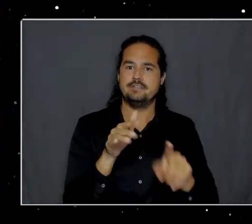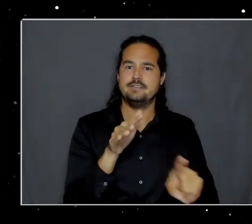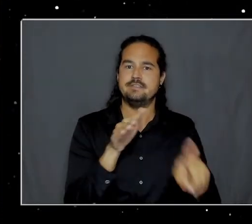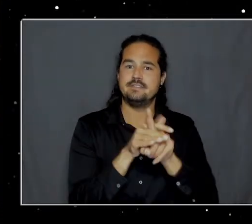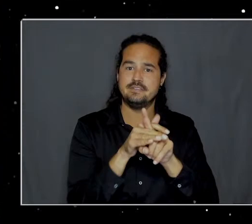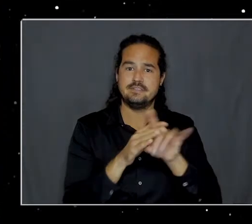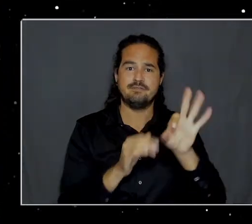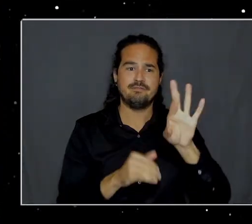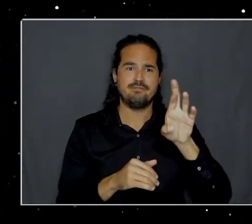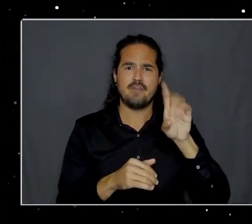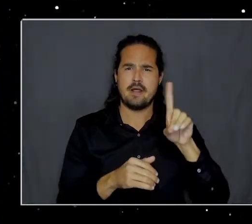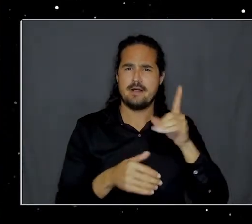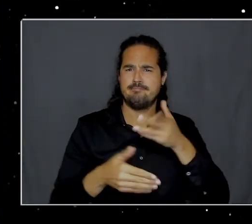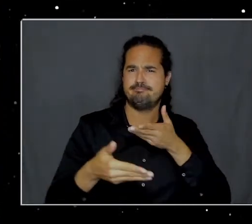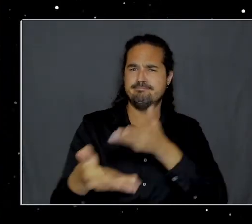REALLY TERRIBLE CONDITIONS THAT